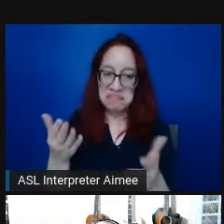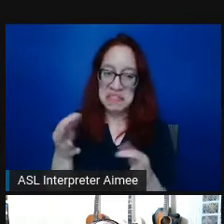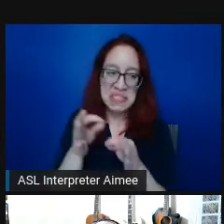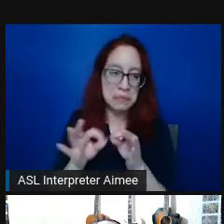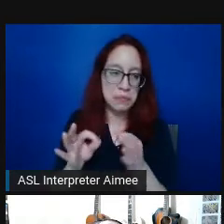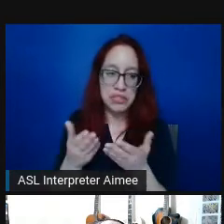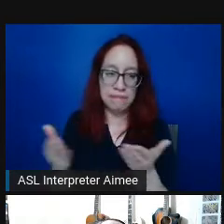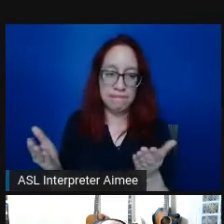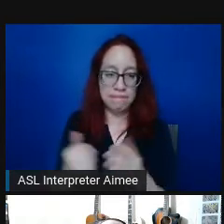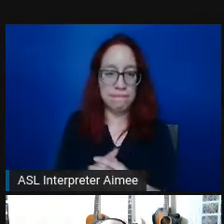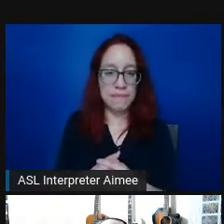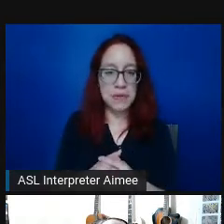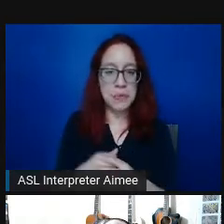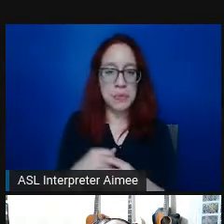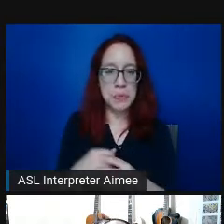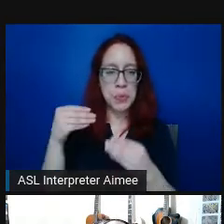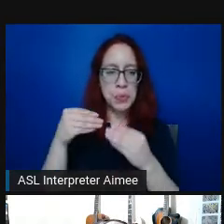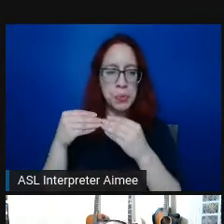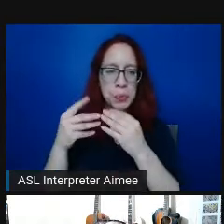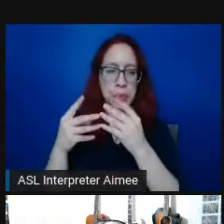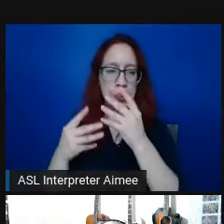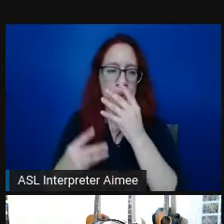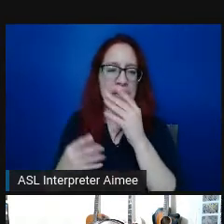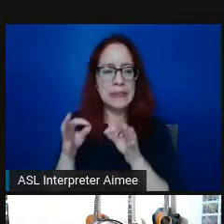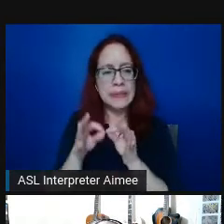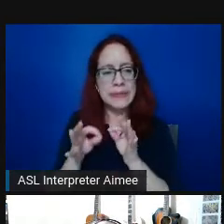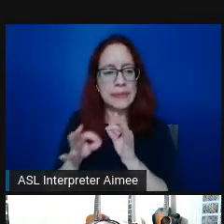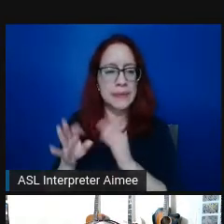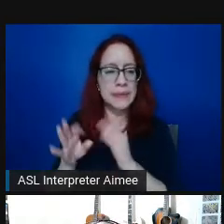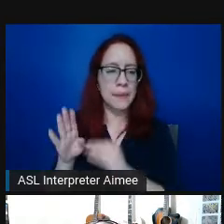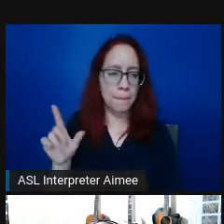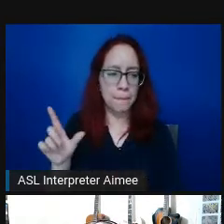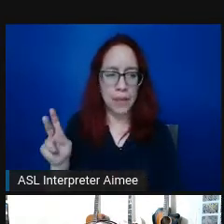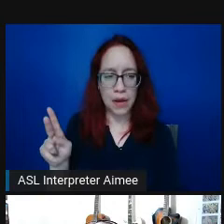I've pulled together some of the simpler building block type blocks